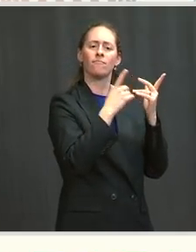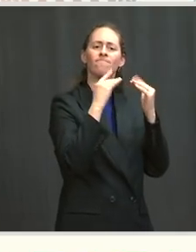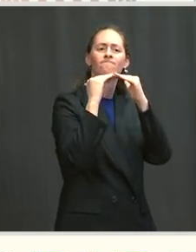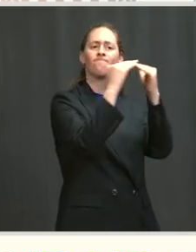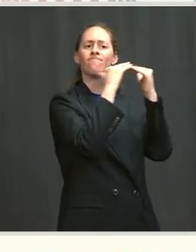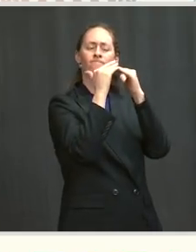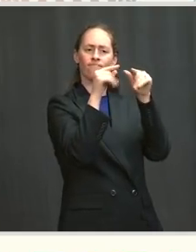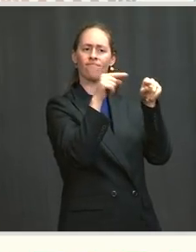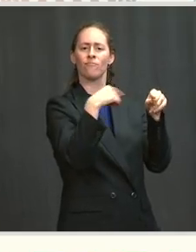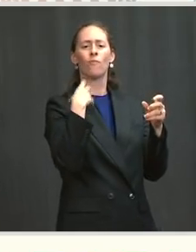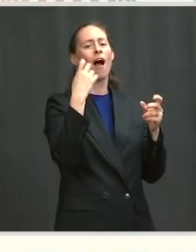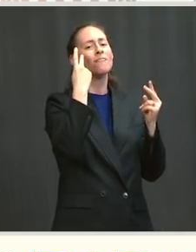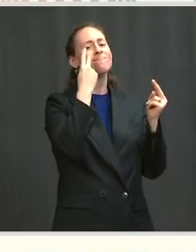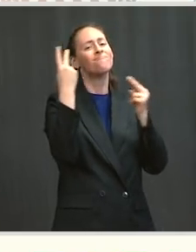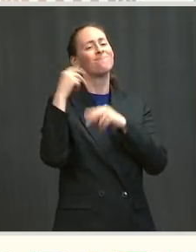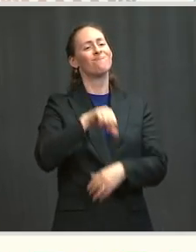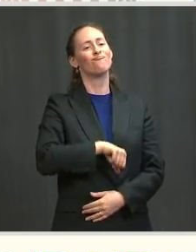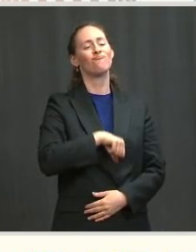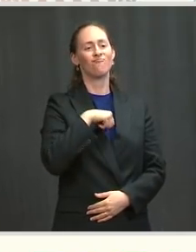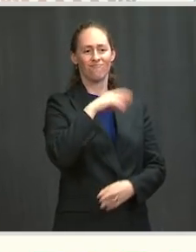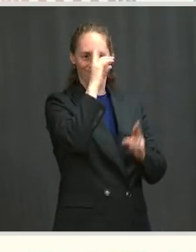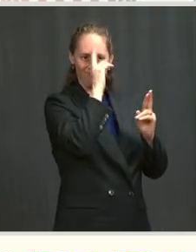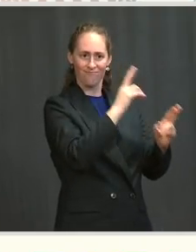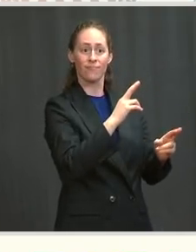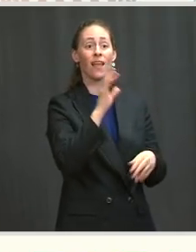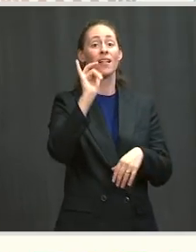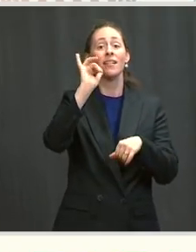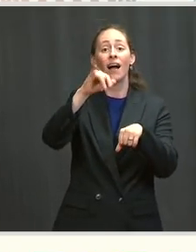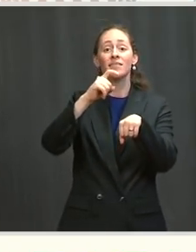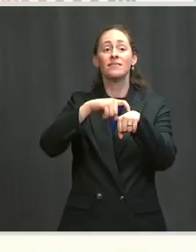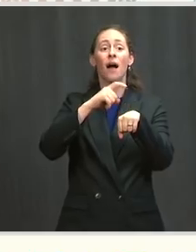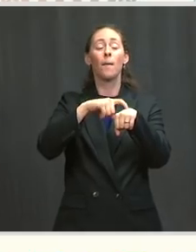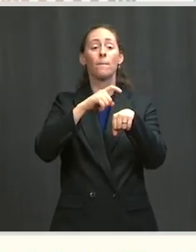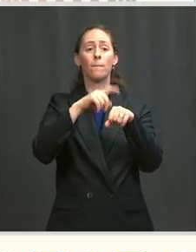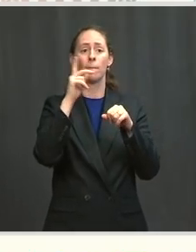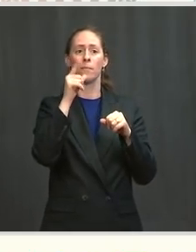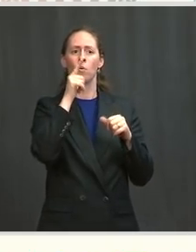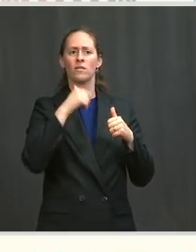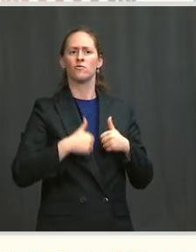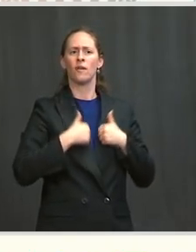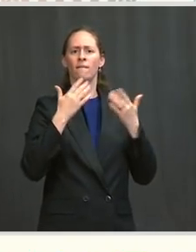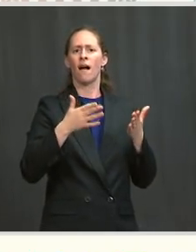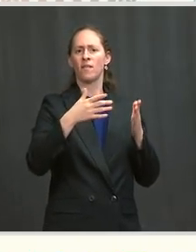Just a few minutes ago, surrounded by the survivors of family members who were --